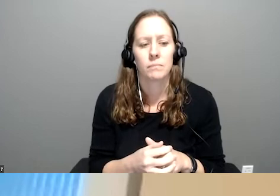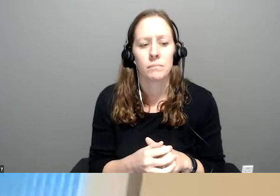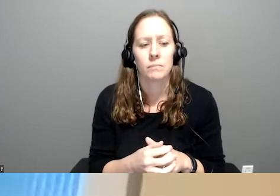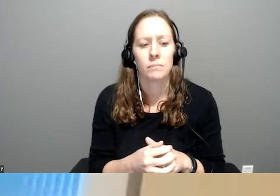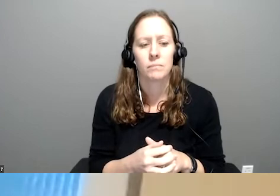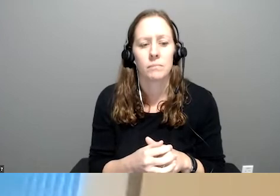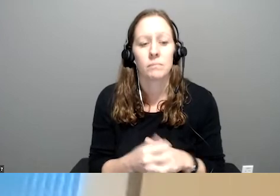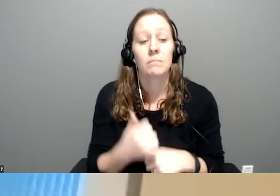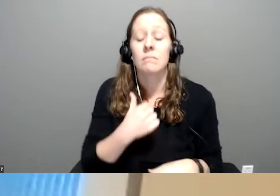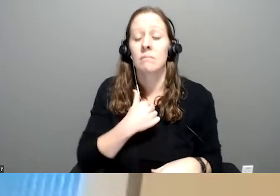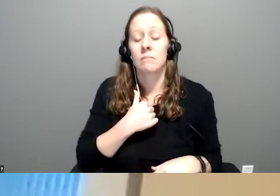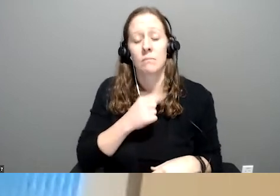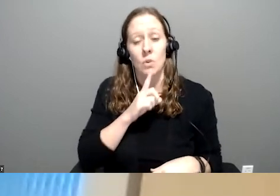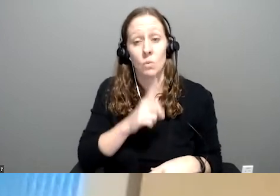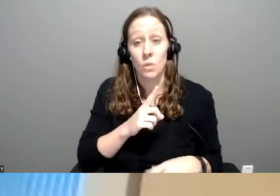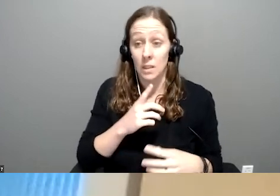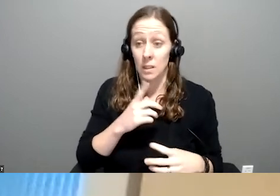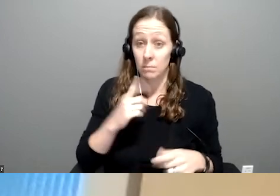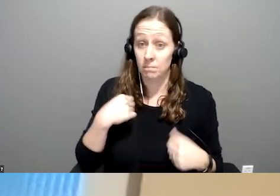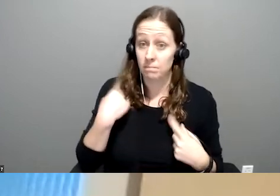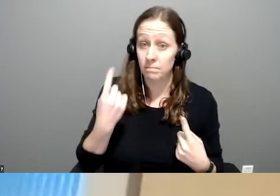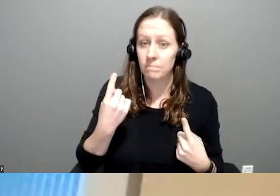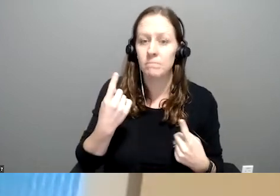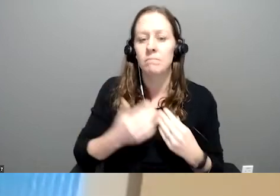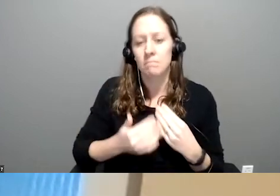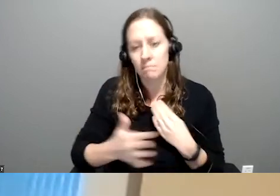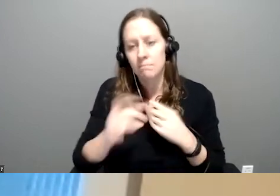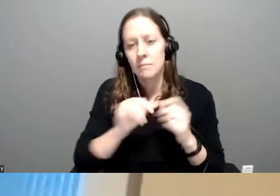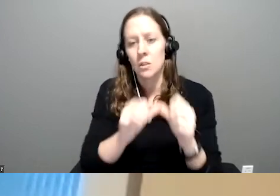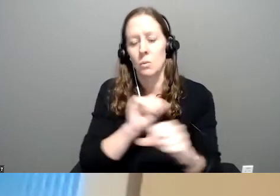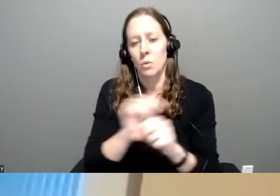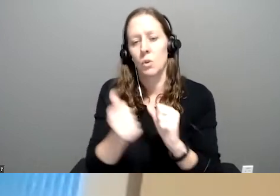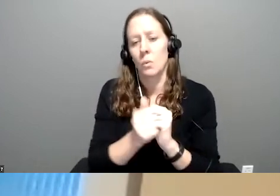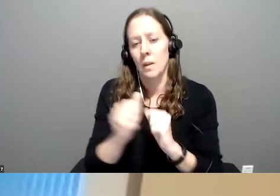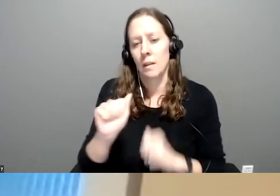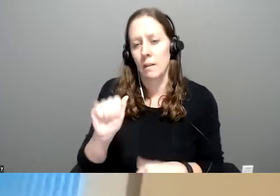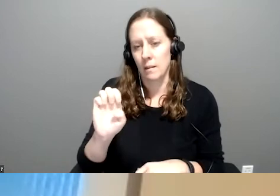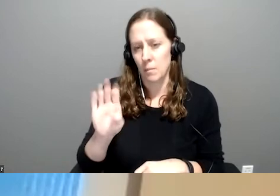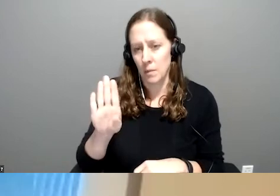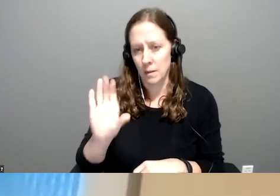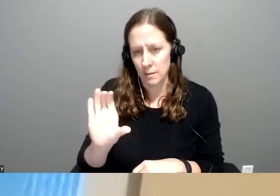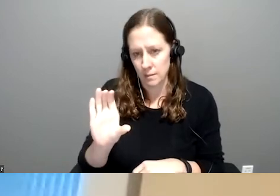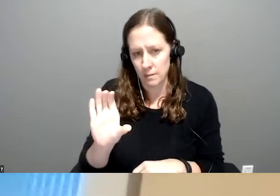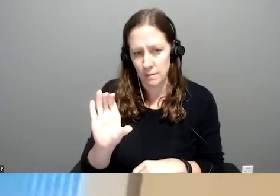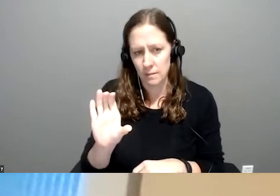the Alliance for Equality of Blind Canadians. So I'd like to tell you a little bit about the impact